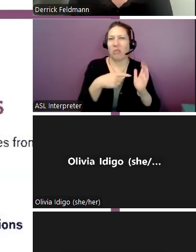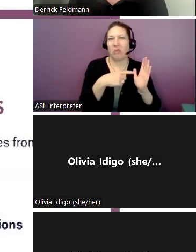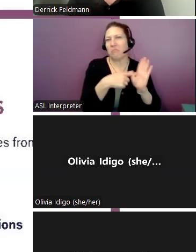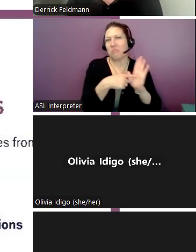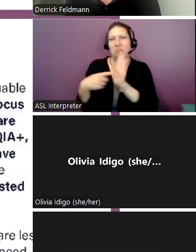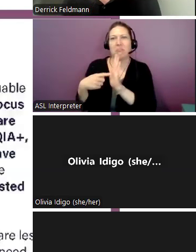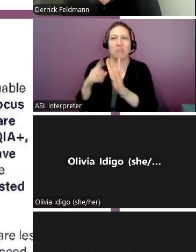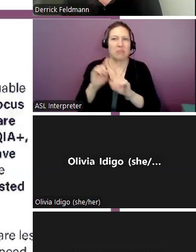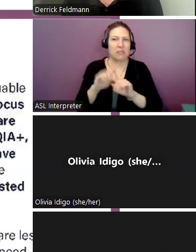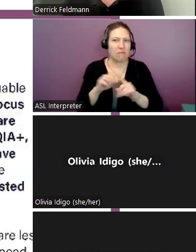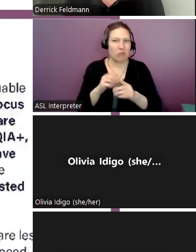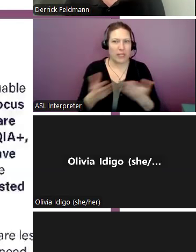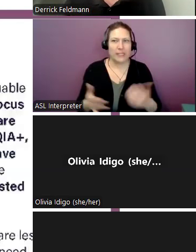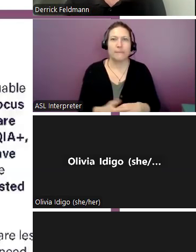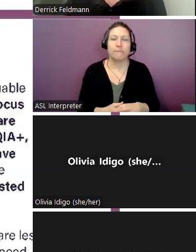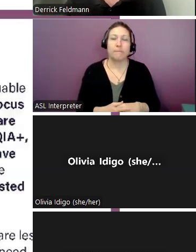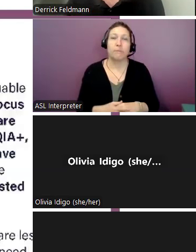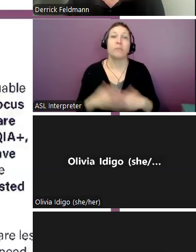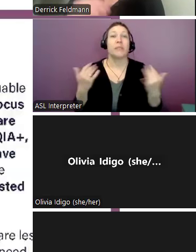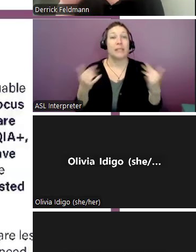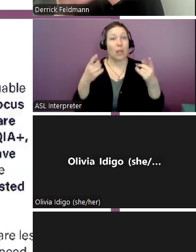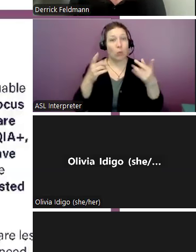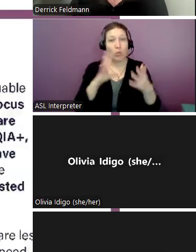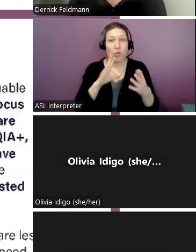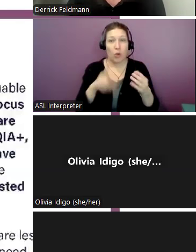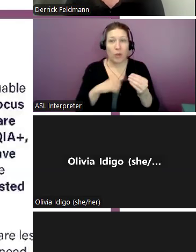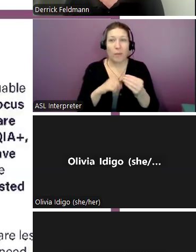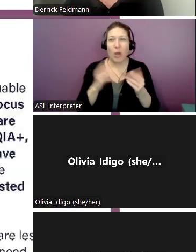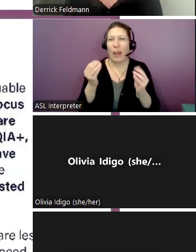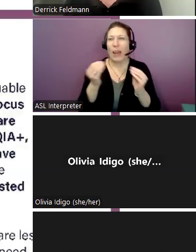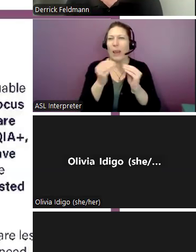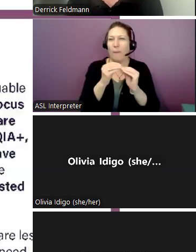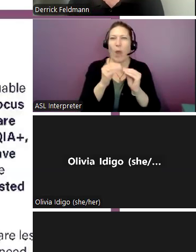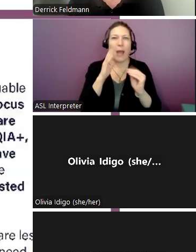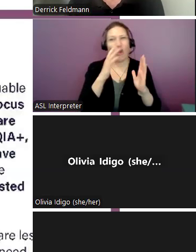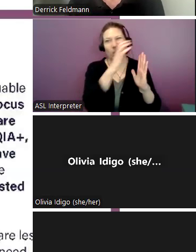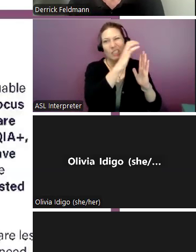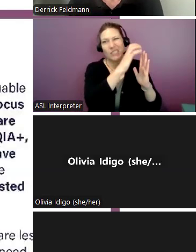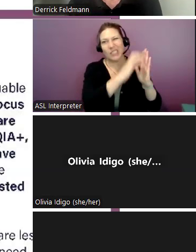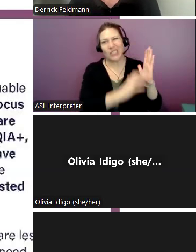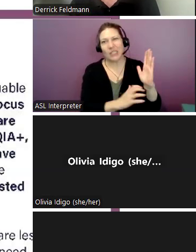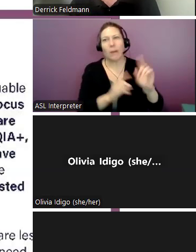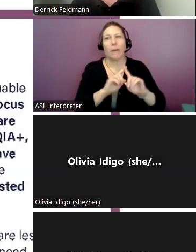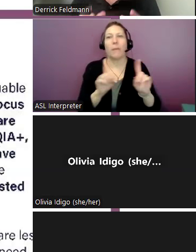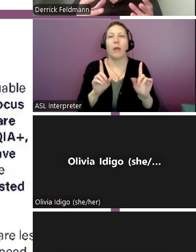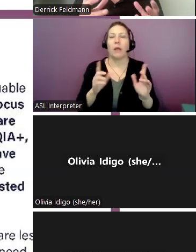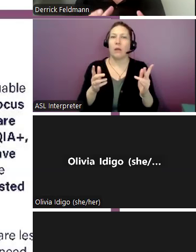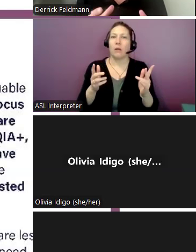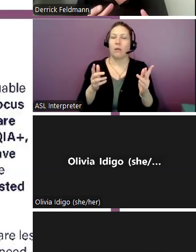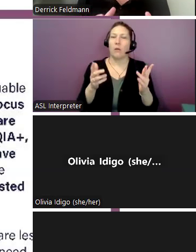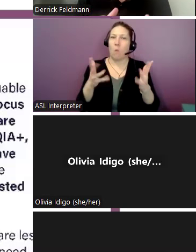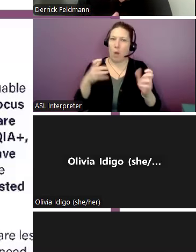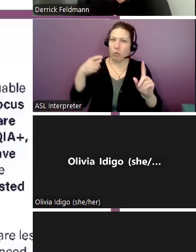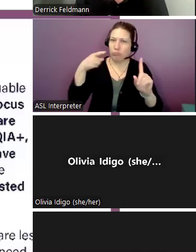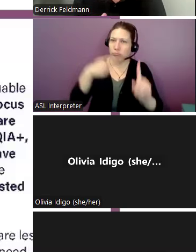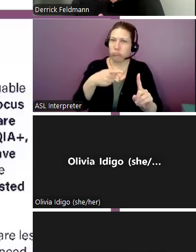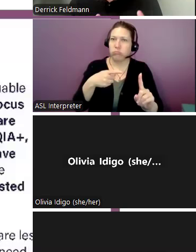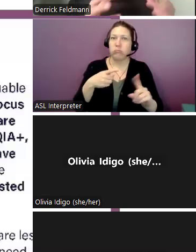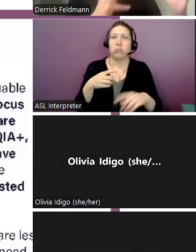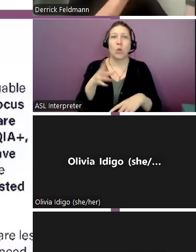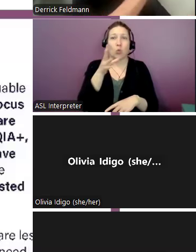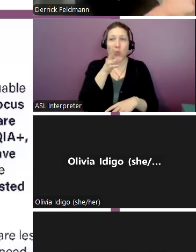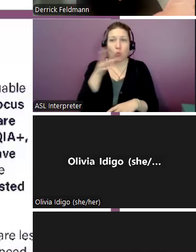On the next slide, talks a little bit further around this, but you know, it's a lot of words here. But I would just say this is that our rural older men--